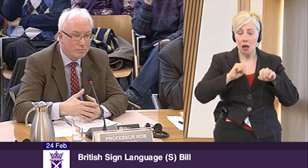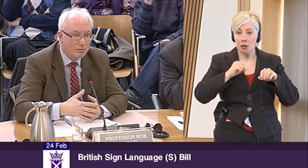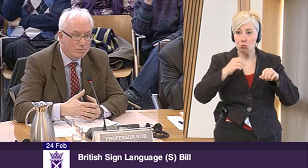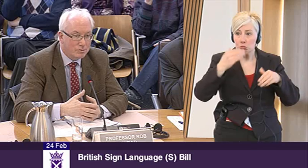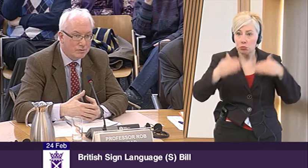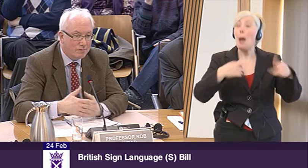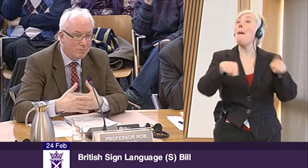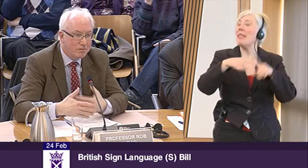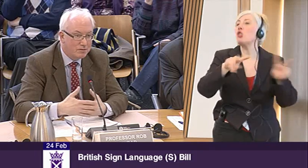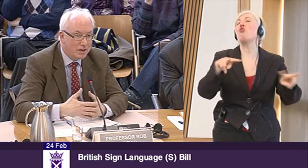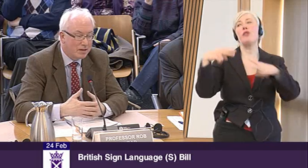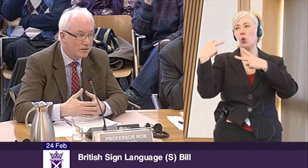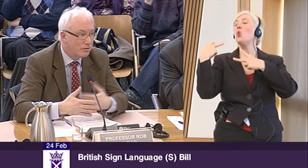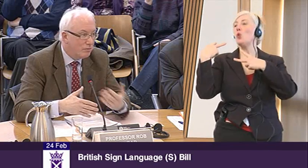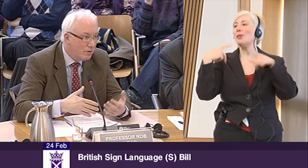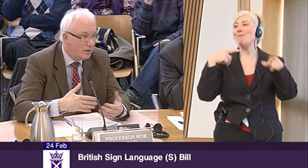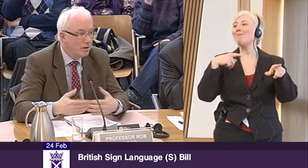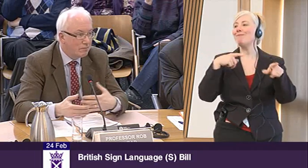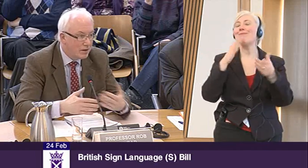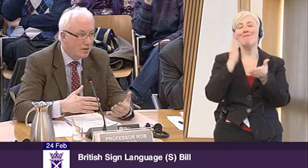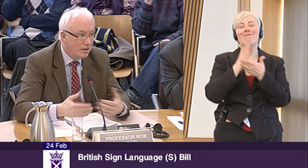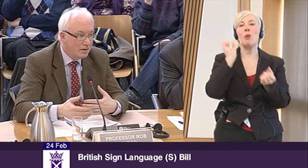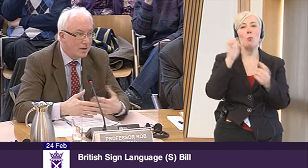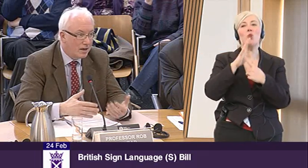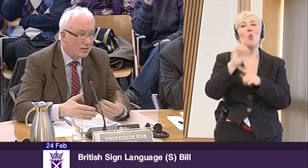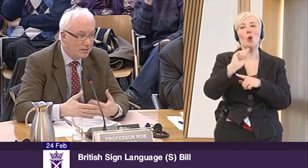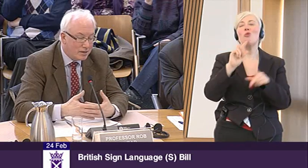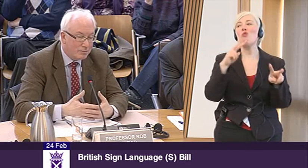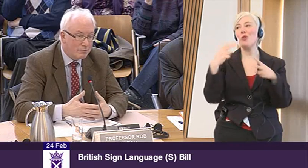review what they have done. The review is important because the bodies must know whether